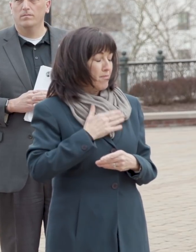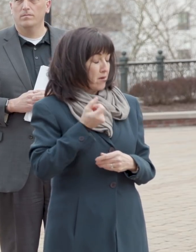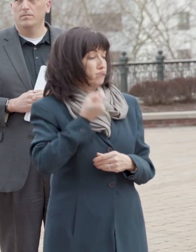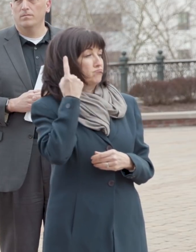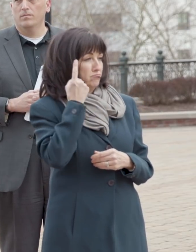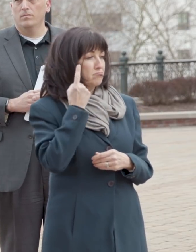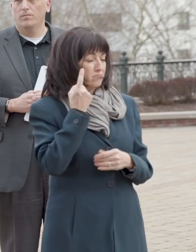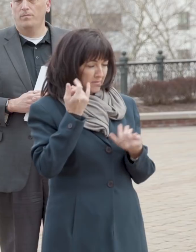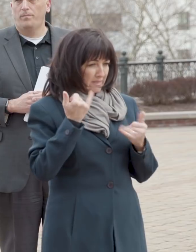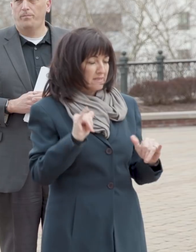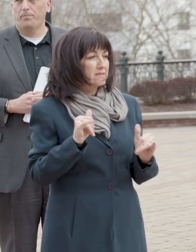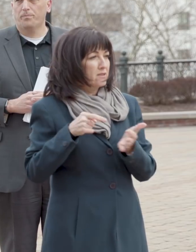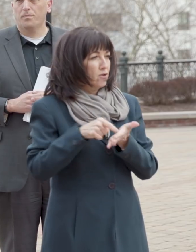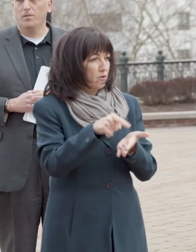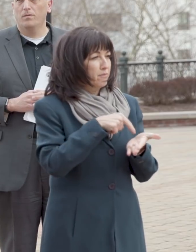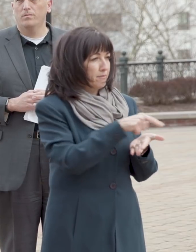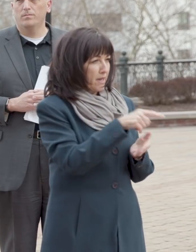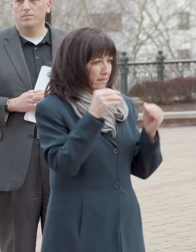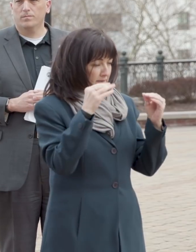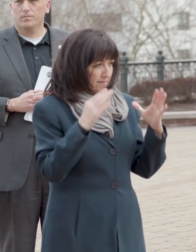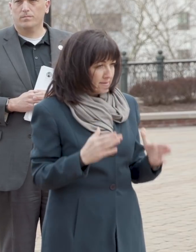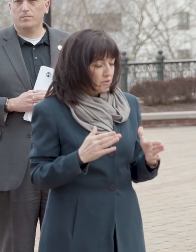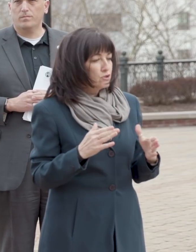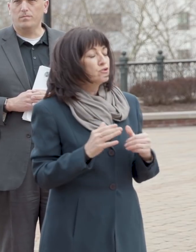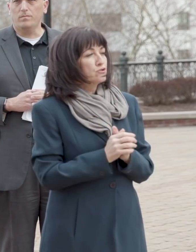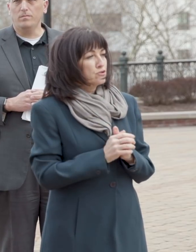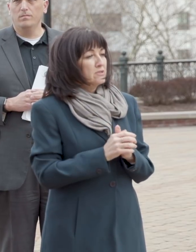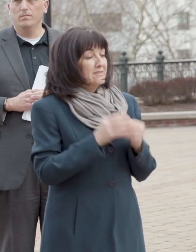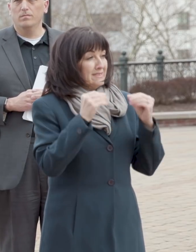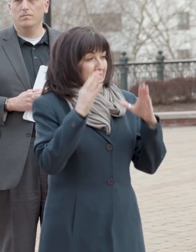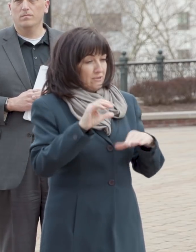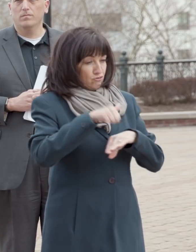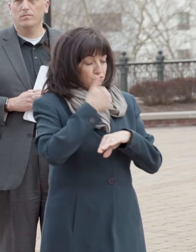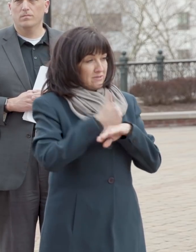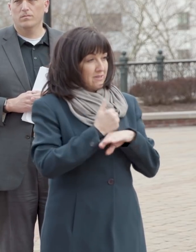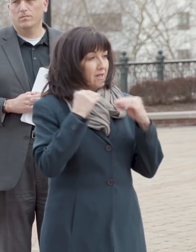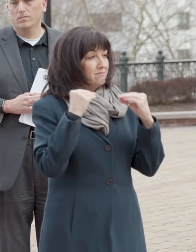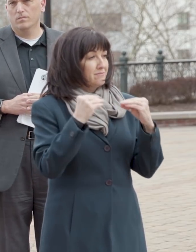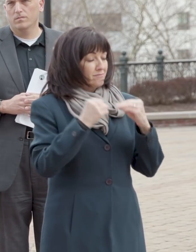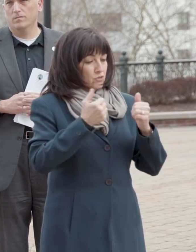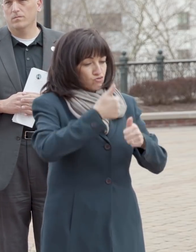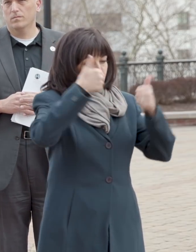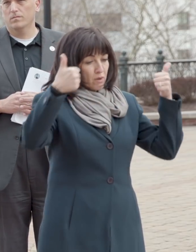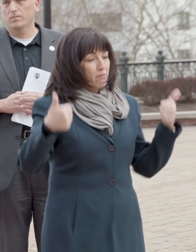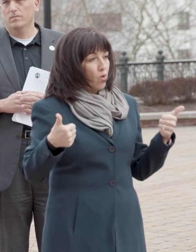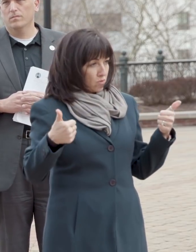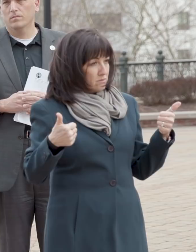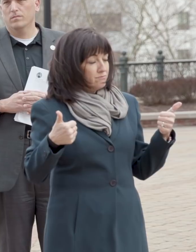to get some instruction, you know, remotely and to, you know, accomplish some of the other